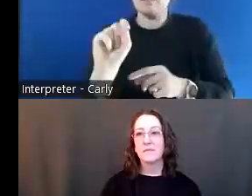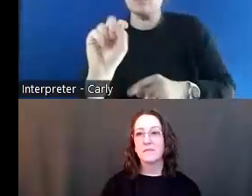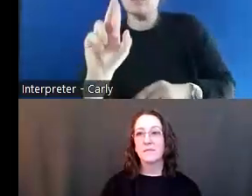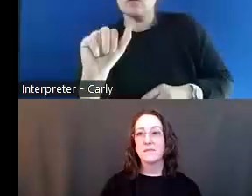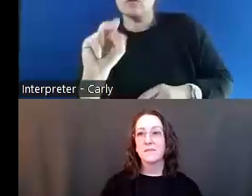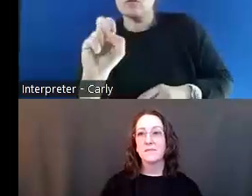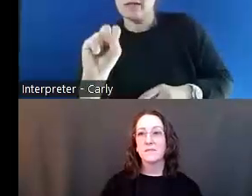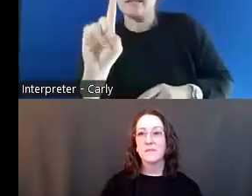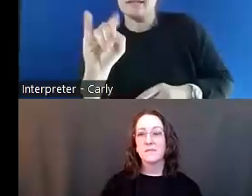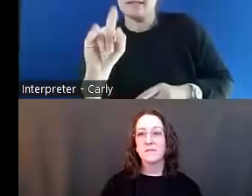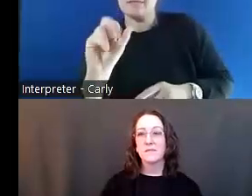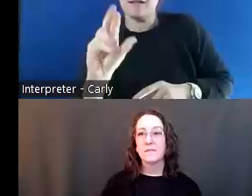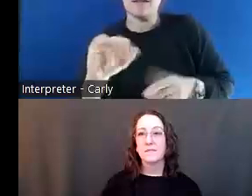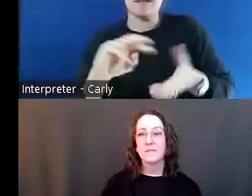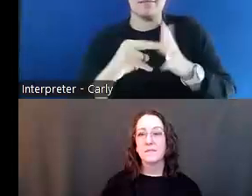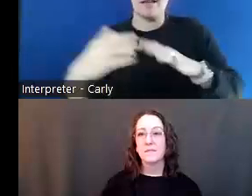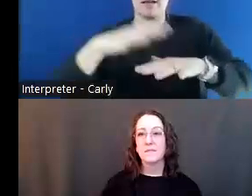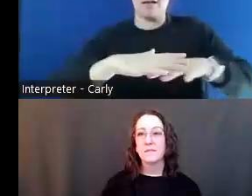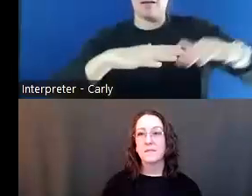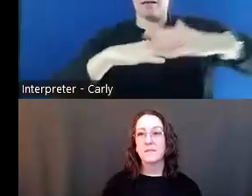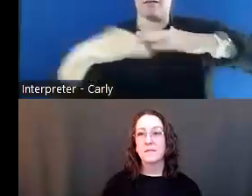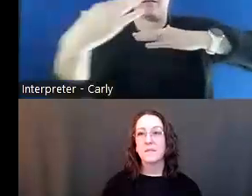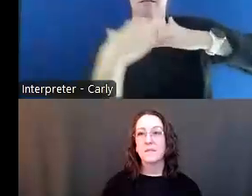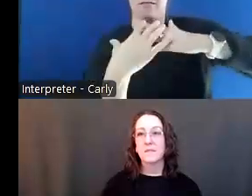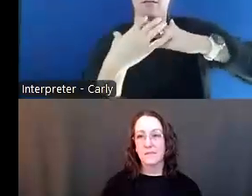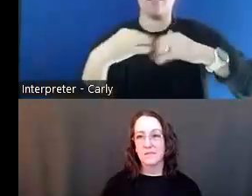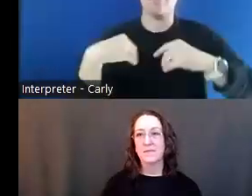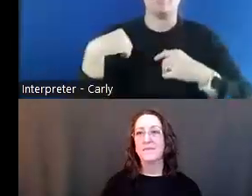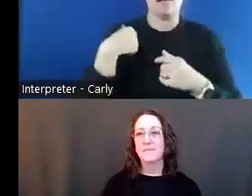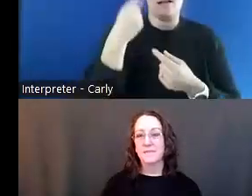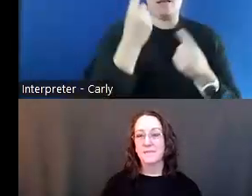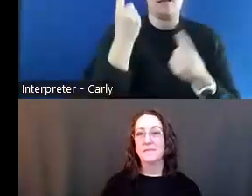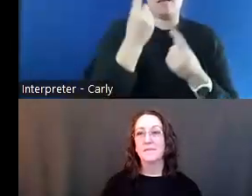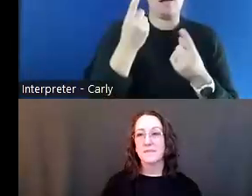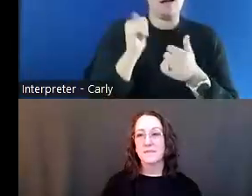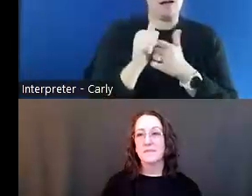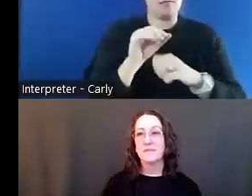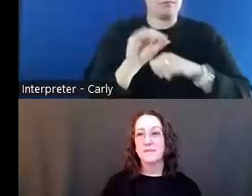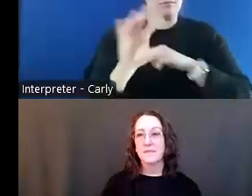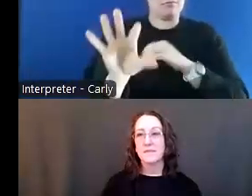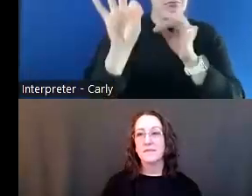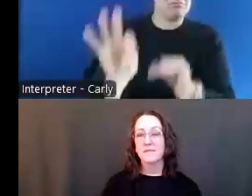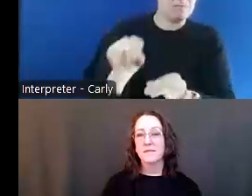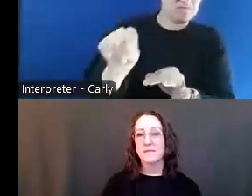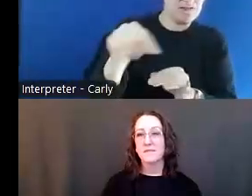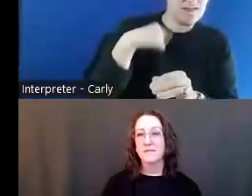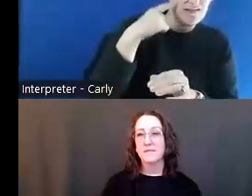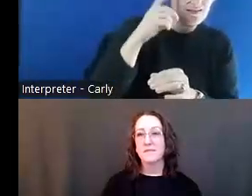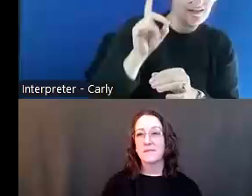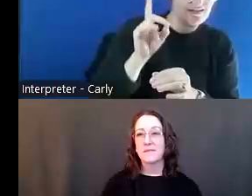times when I will be thinking about the social determents of health and reaching out to the community and the social worker may say hey did you think about whether their you know pneumonia